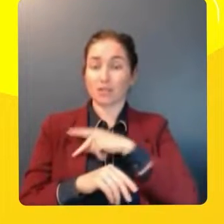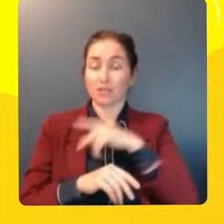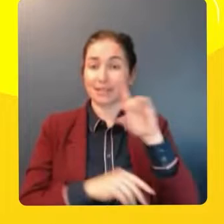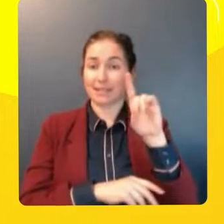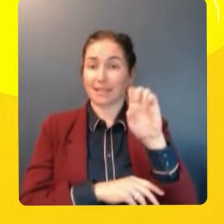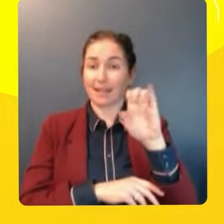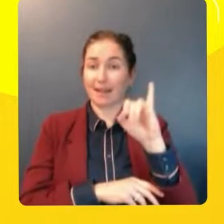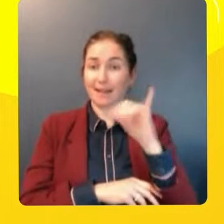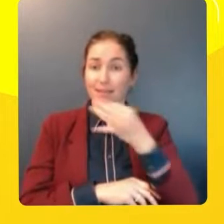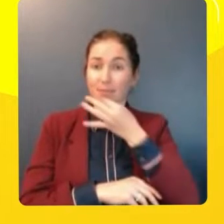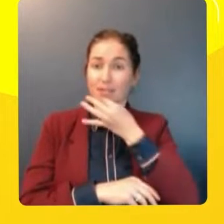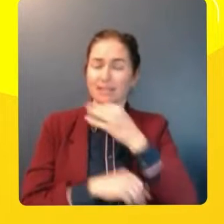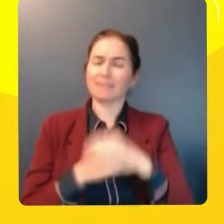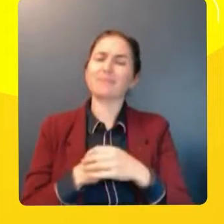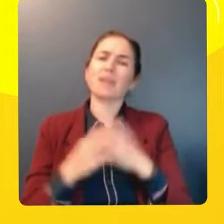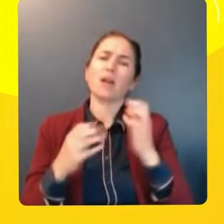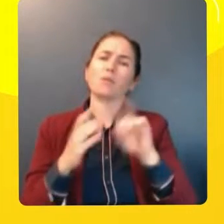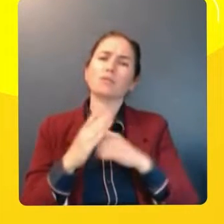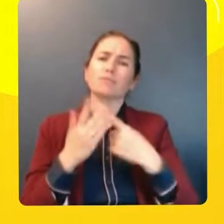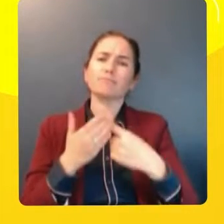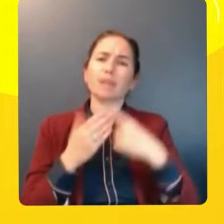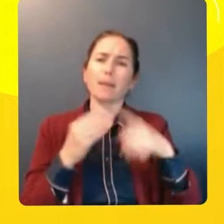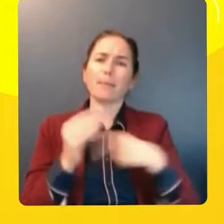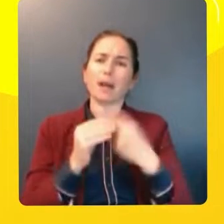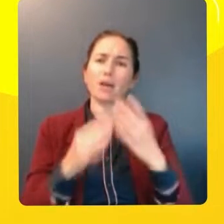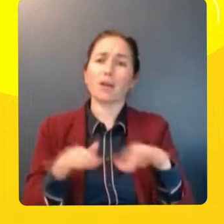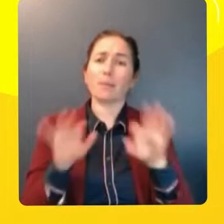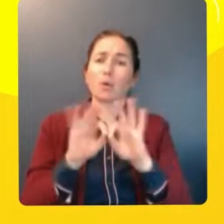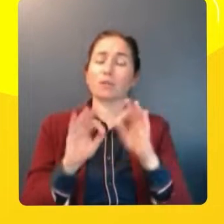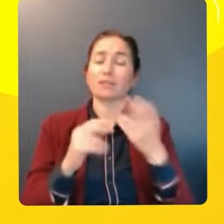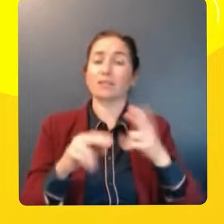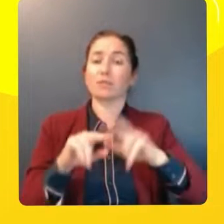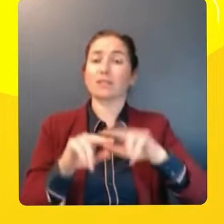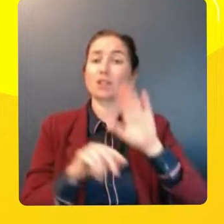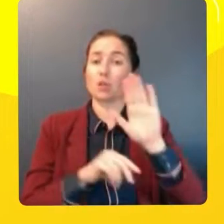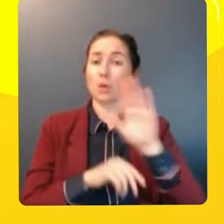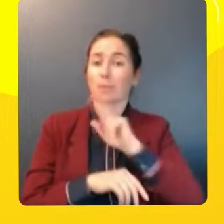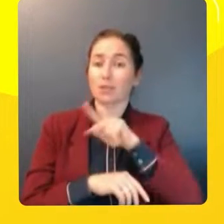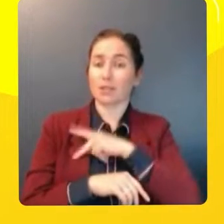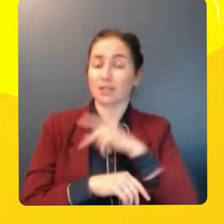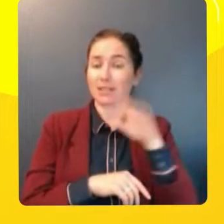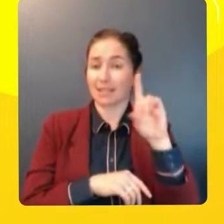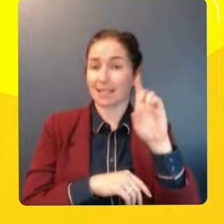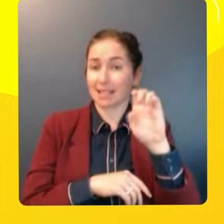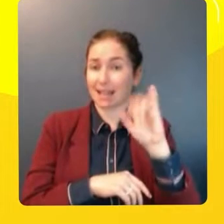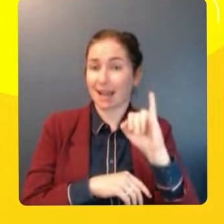I wanna start talking about the importance of increasing your personal DEI experience first,